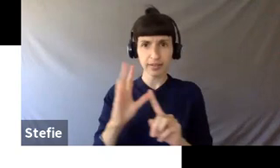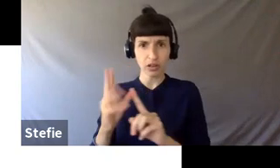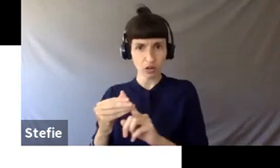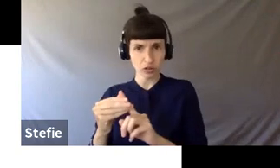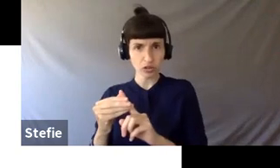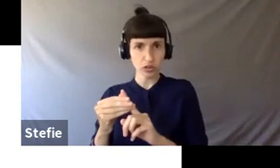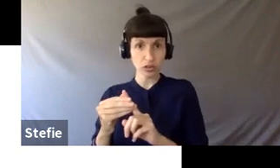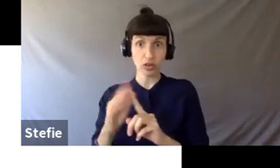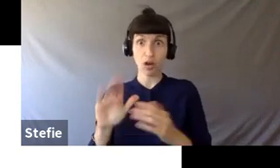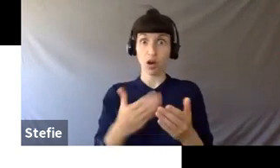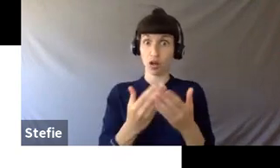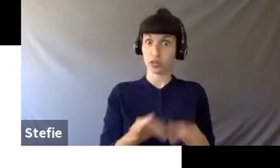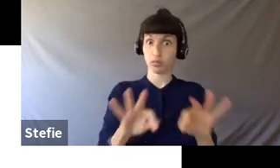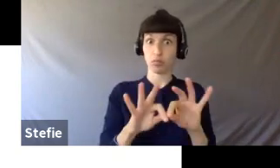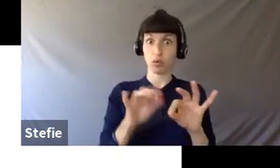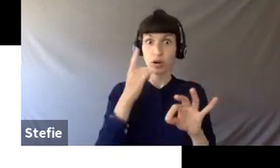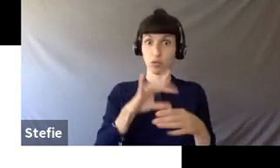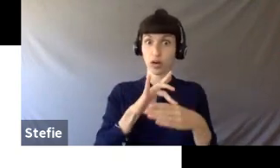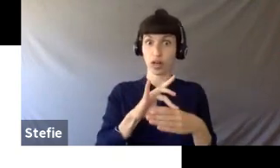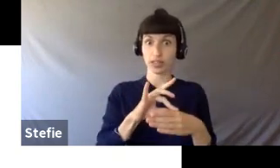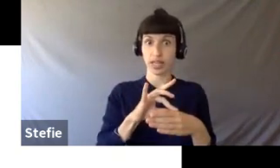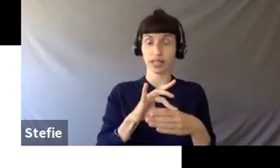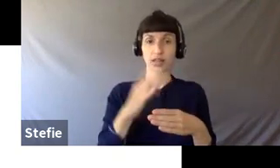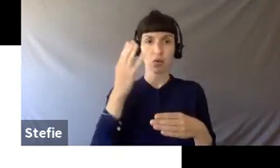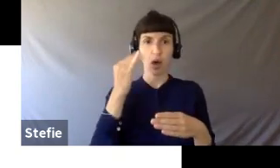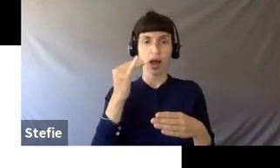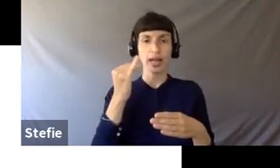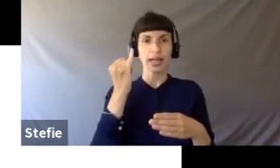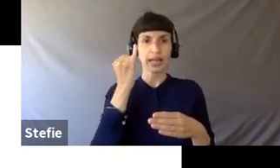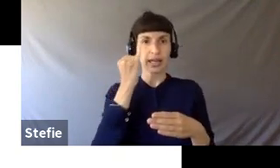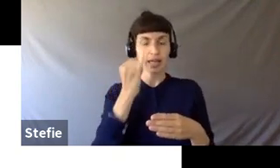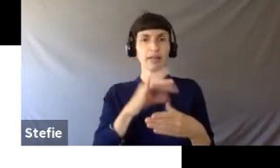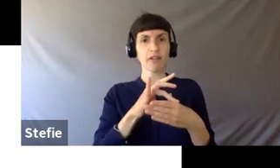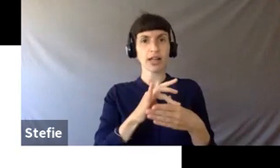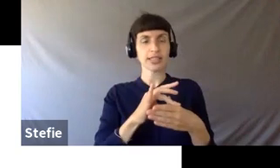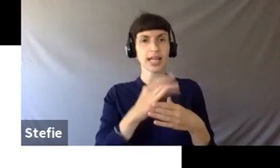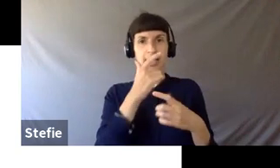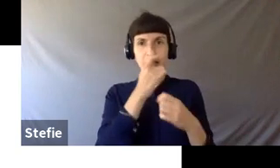mindful of culturally responsive teaching. Are we being culturally responsive educators?